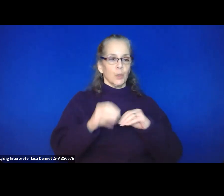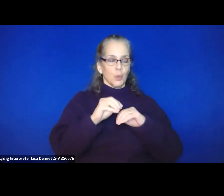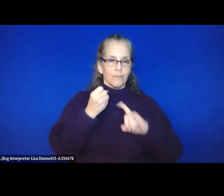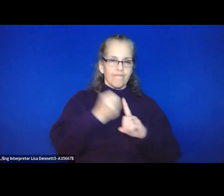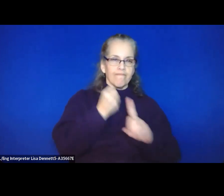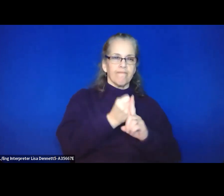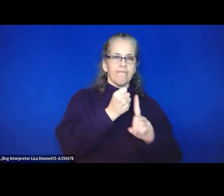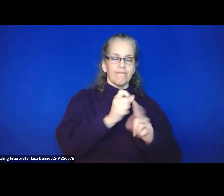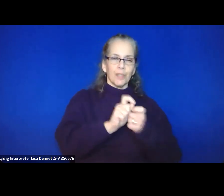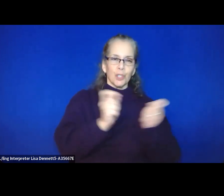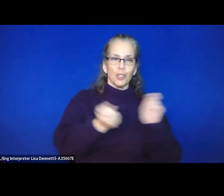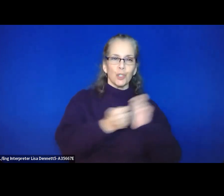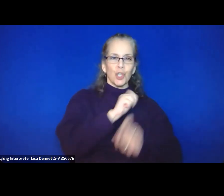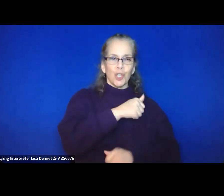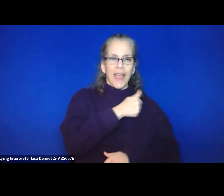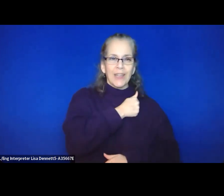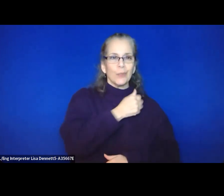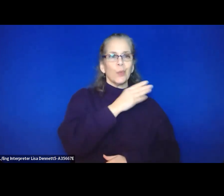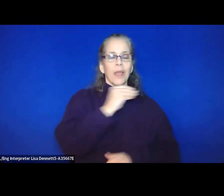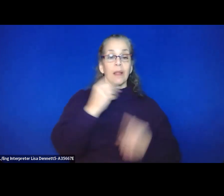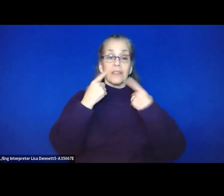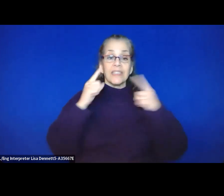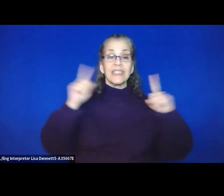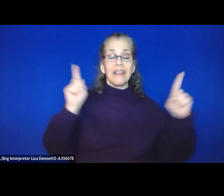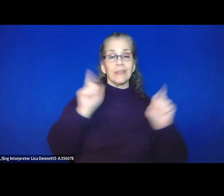workplace. I think that ENT is one of the hardest professions